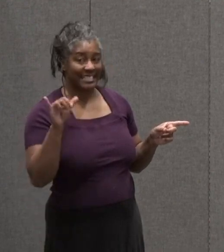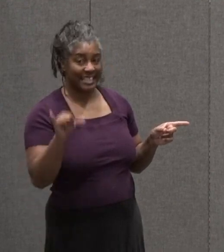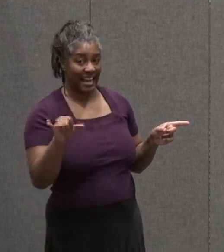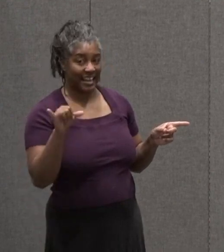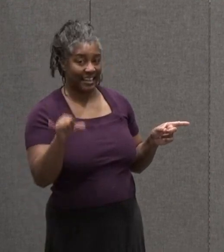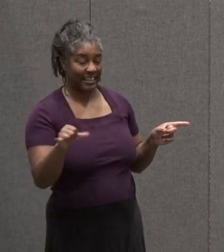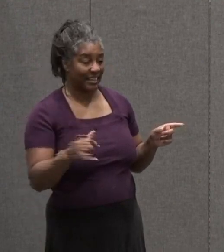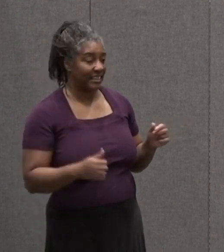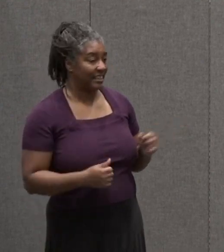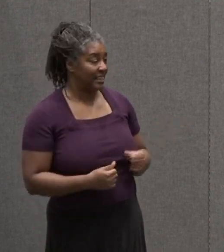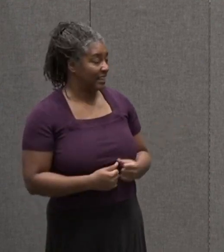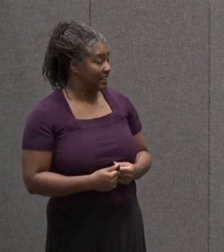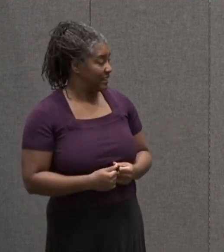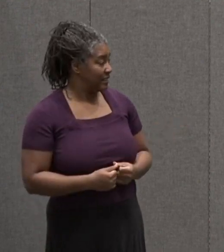step or hop back.